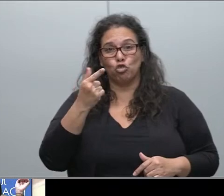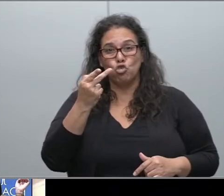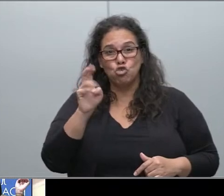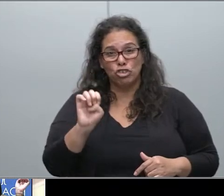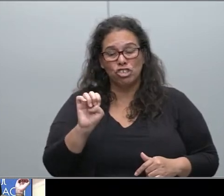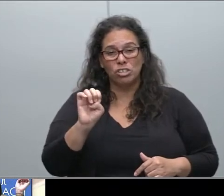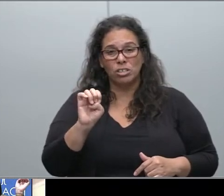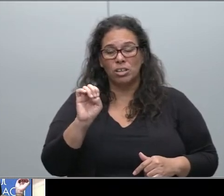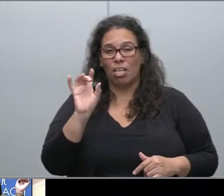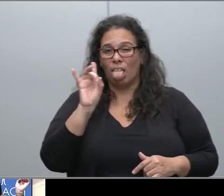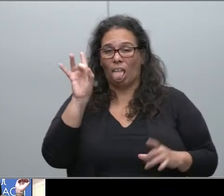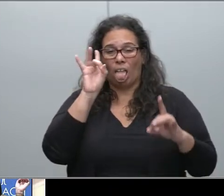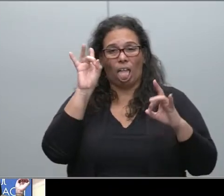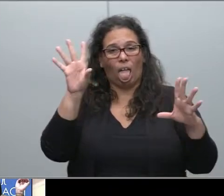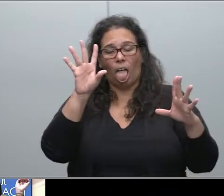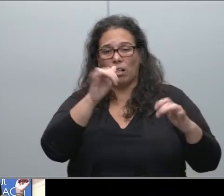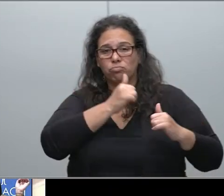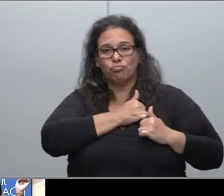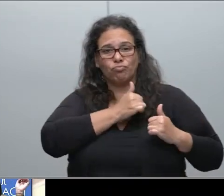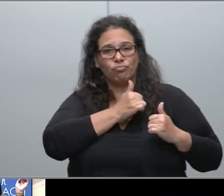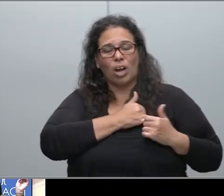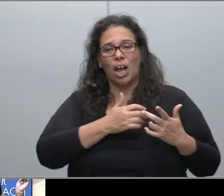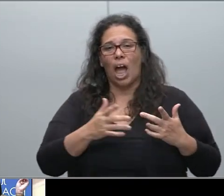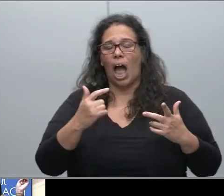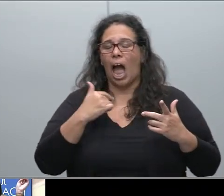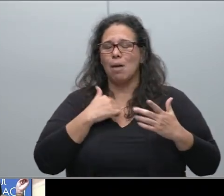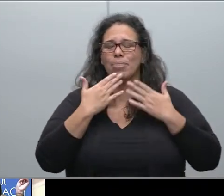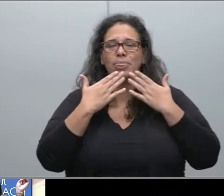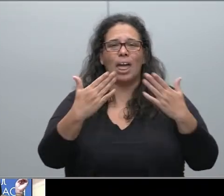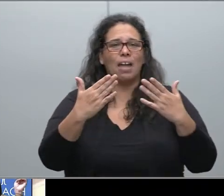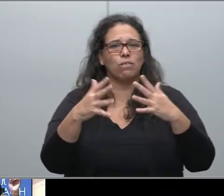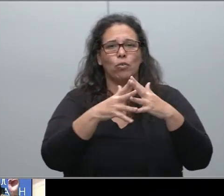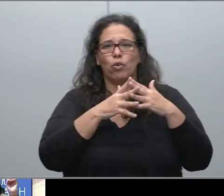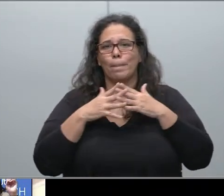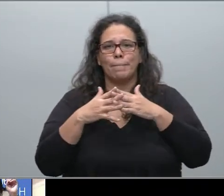He see it on TV. Everywhere he see it. Why we don't tell him the truth?